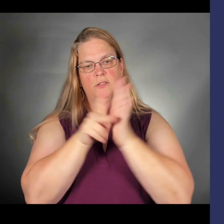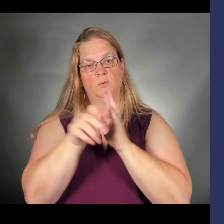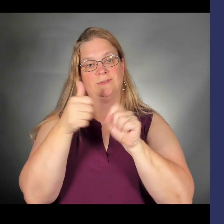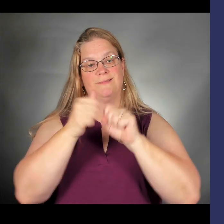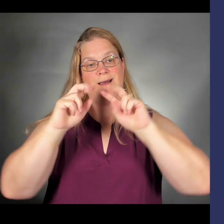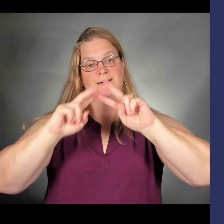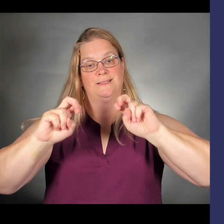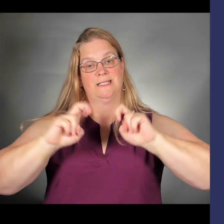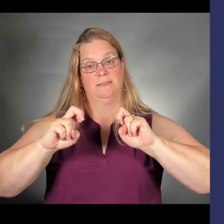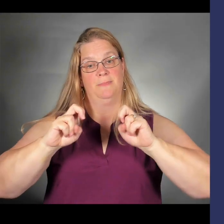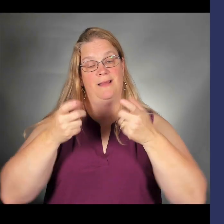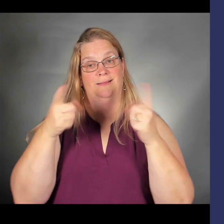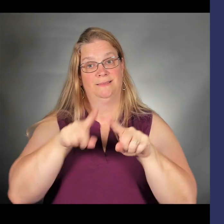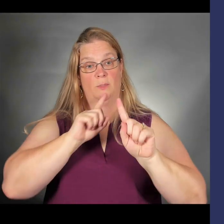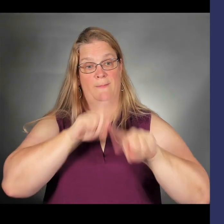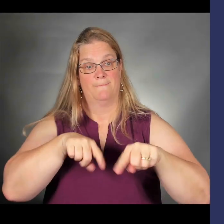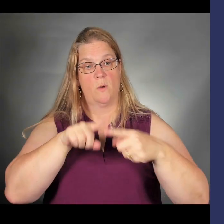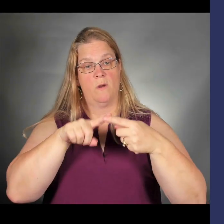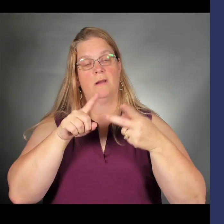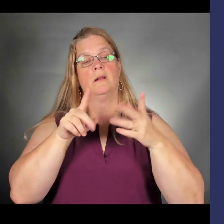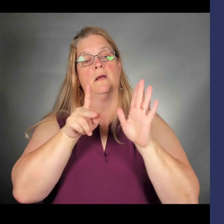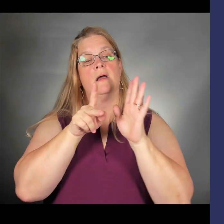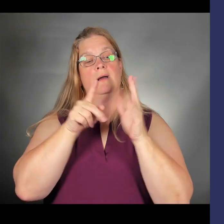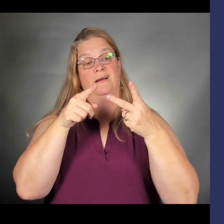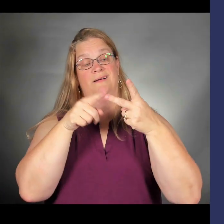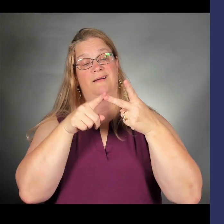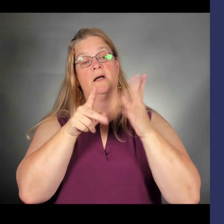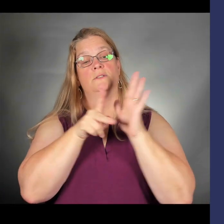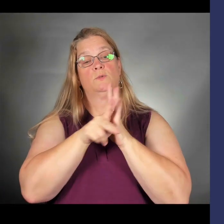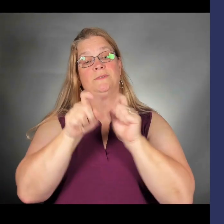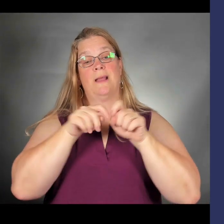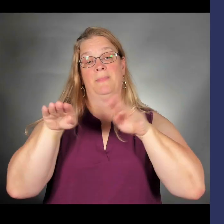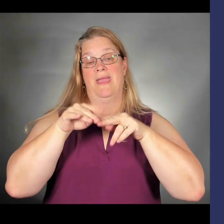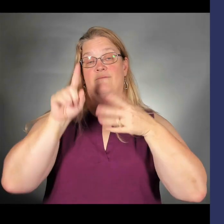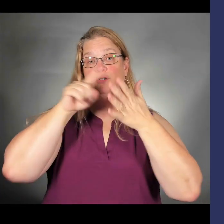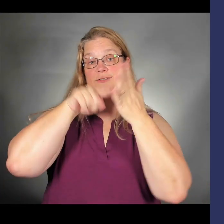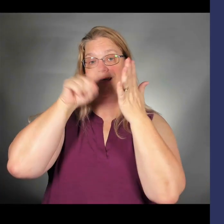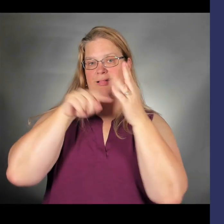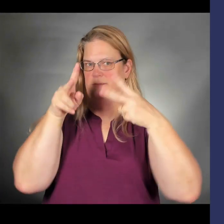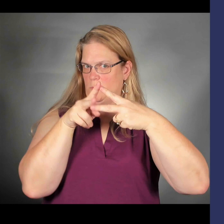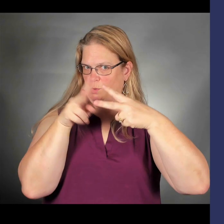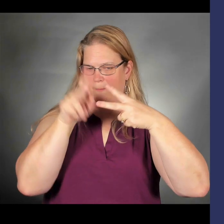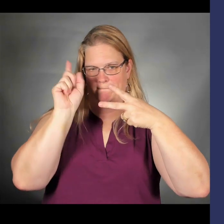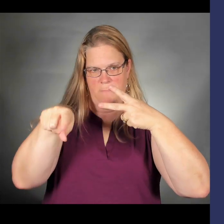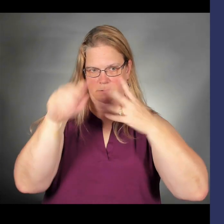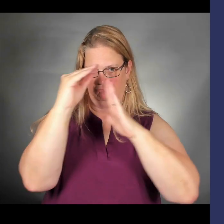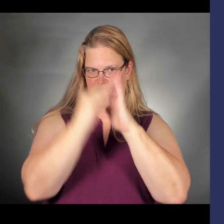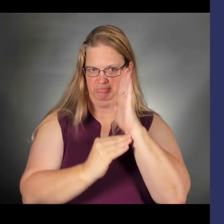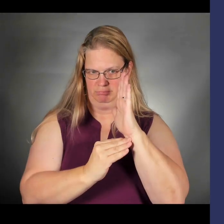The first one being the Suicide Assessment Incident Report; the second one being the Suicide Behavioral Checklist.